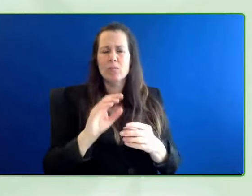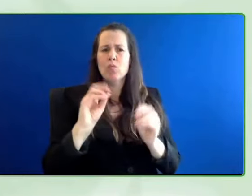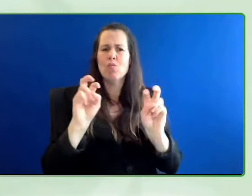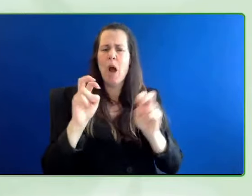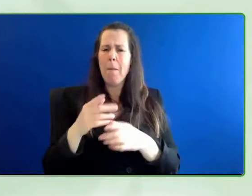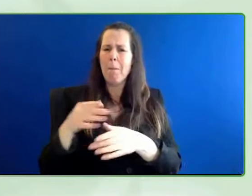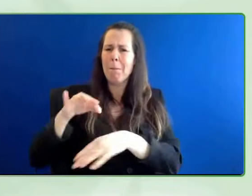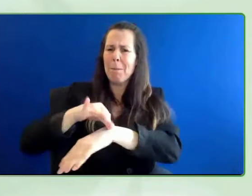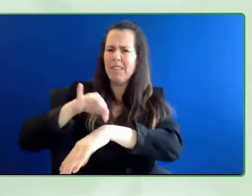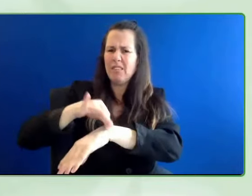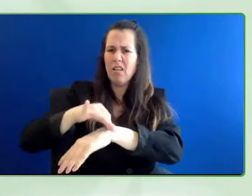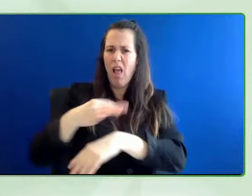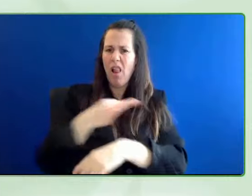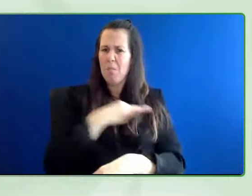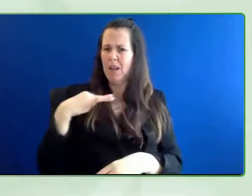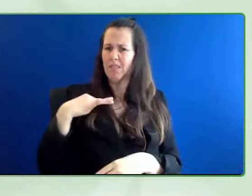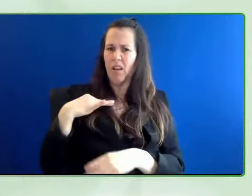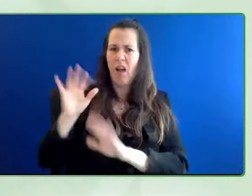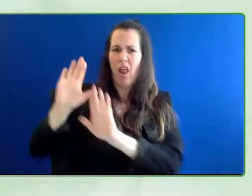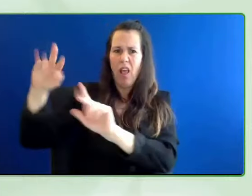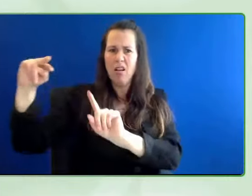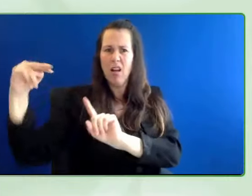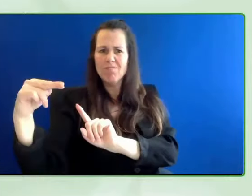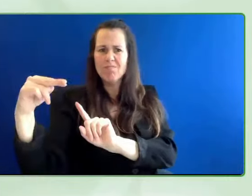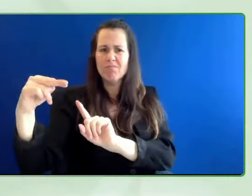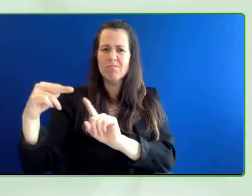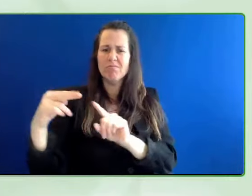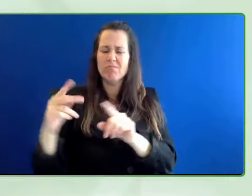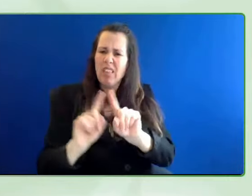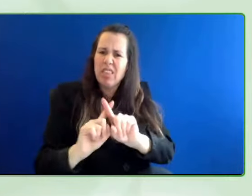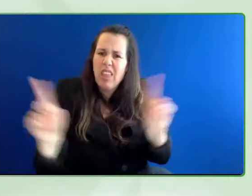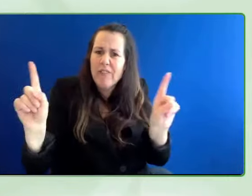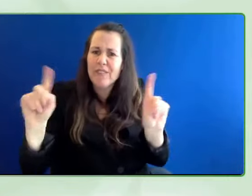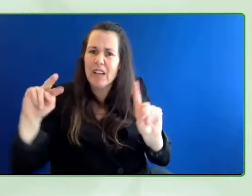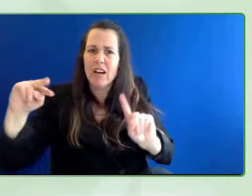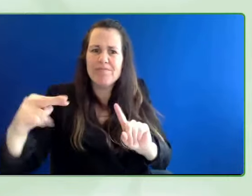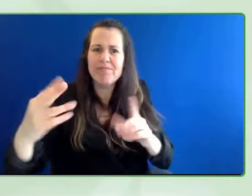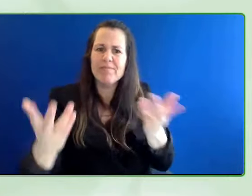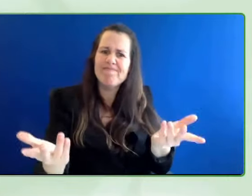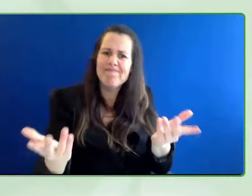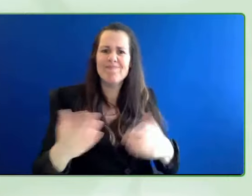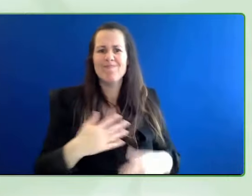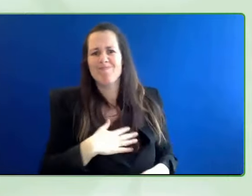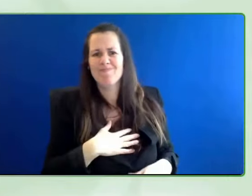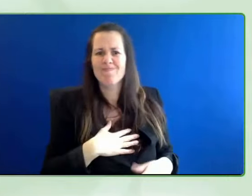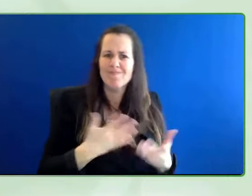to avoid delays or different interpretations of the usefulness of assistive technologies.